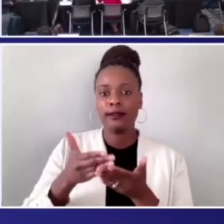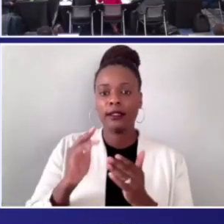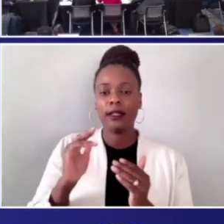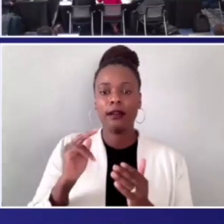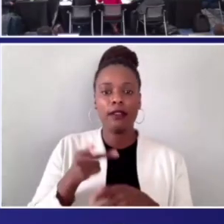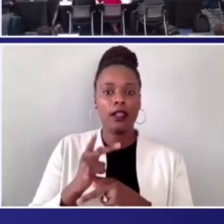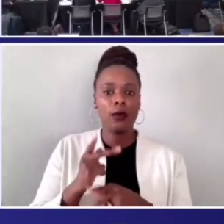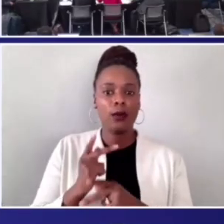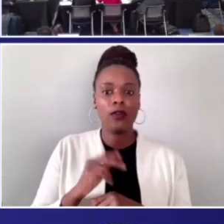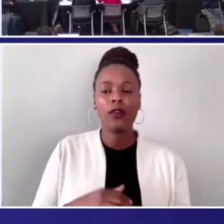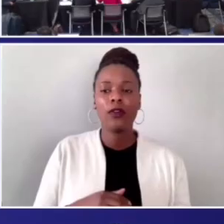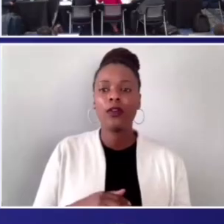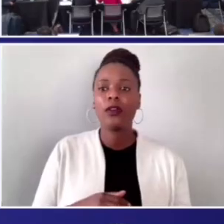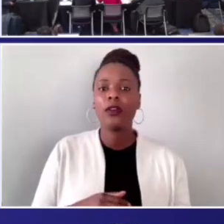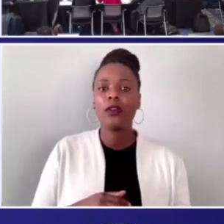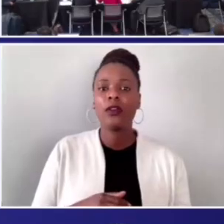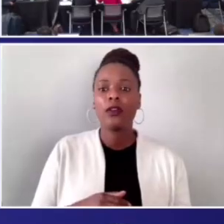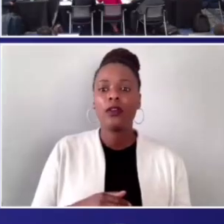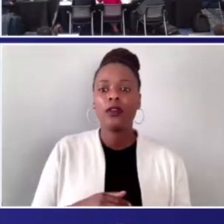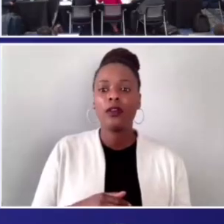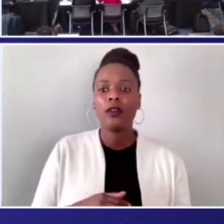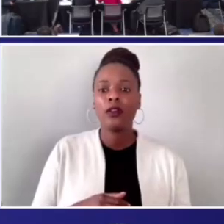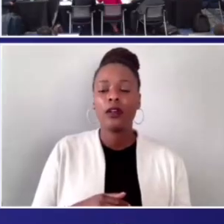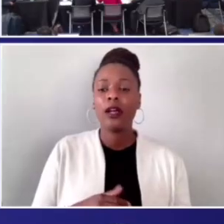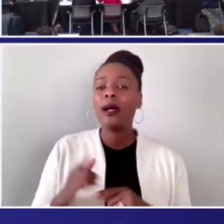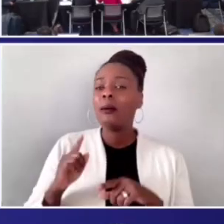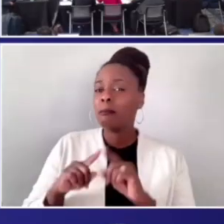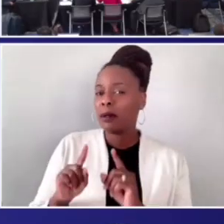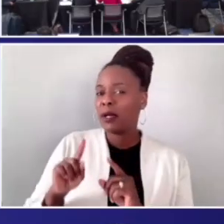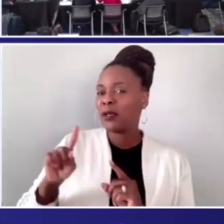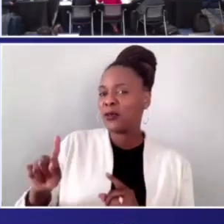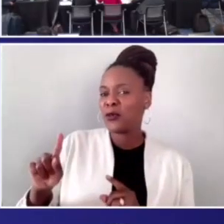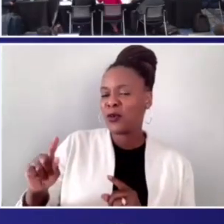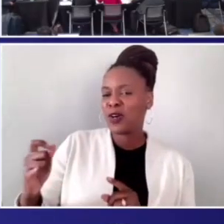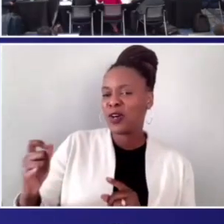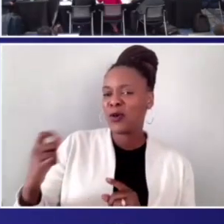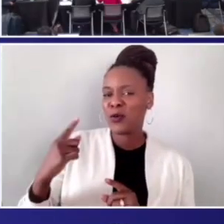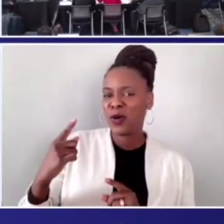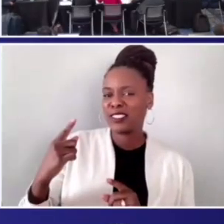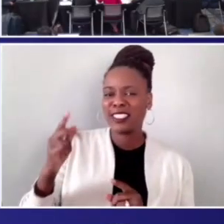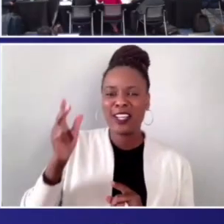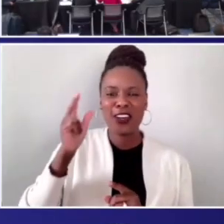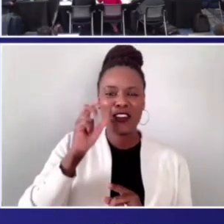Although, I heard your question a little bit differently. If the borrowers entering